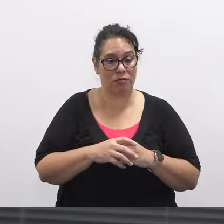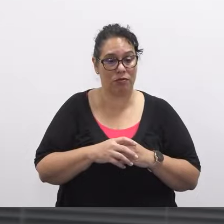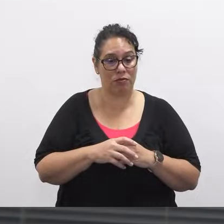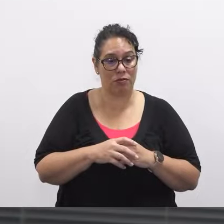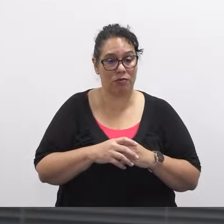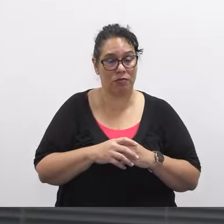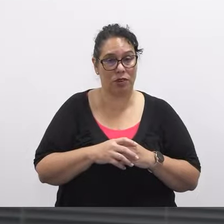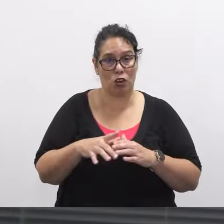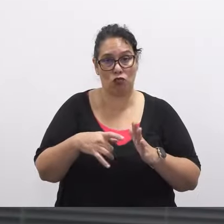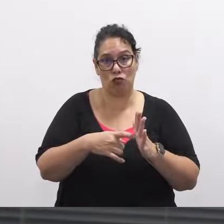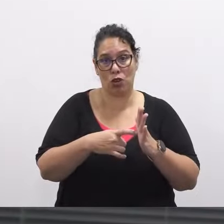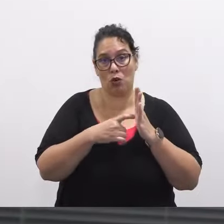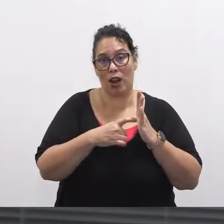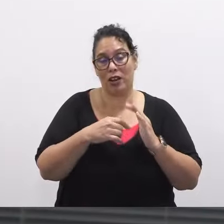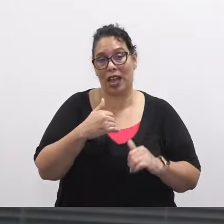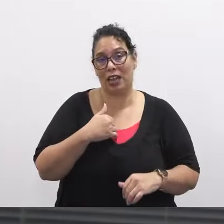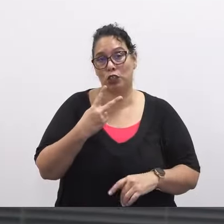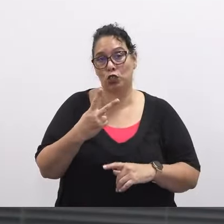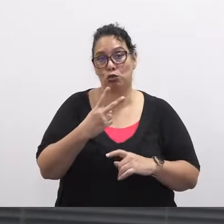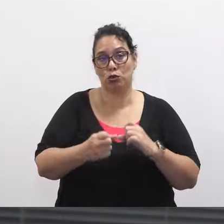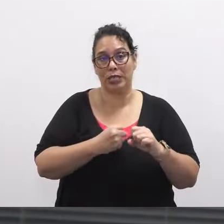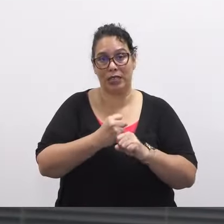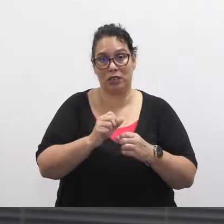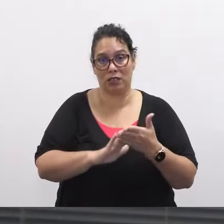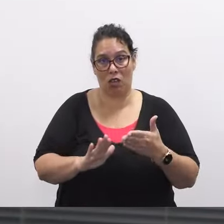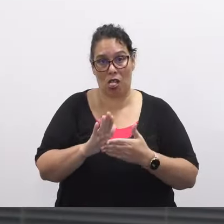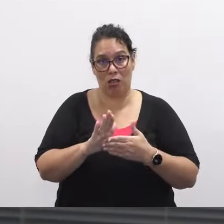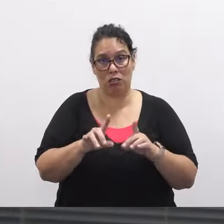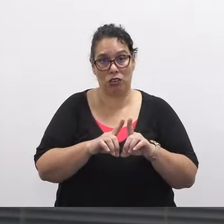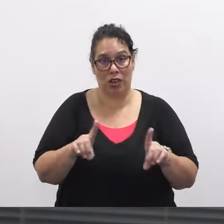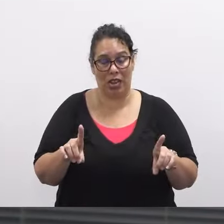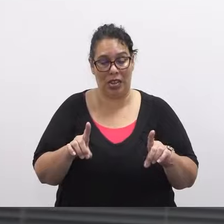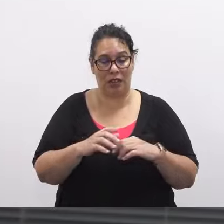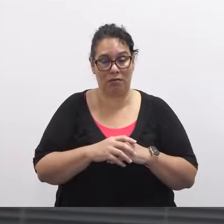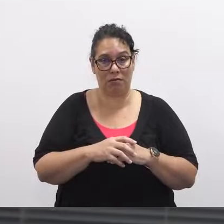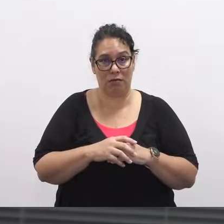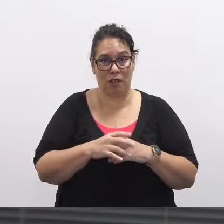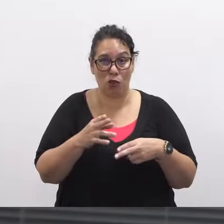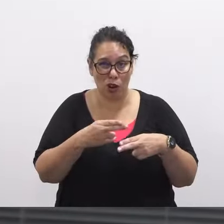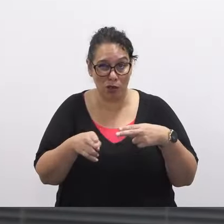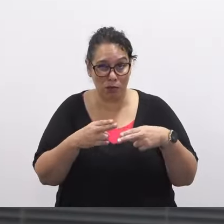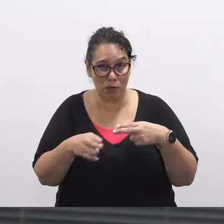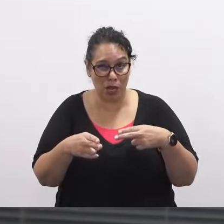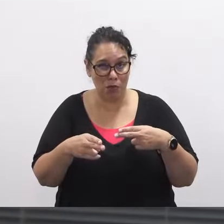they're required to have two years of college for basically a minimum wage job.